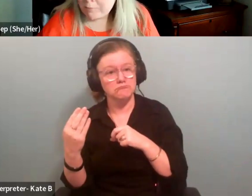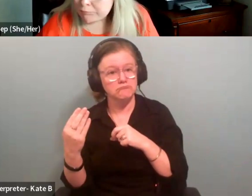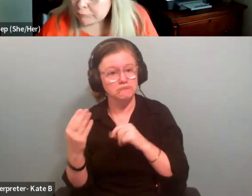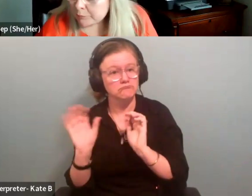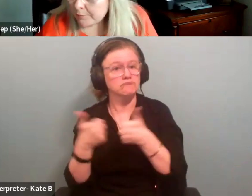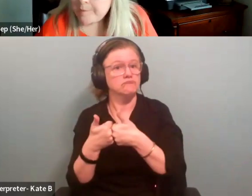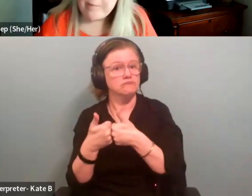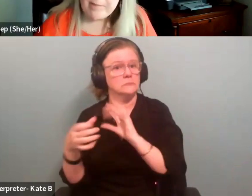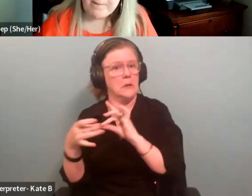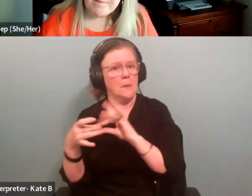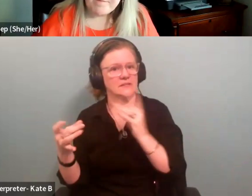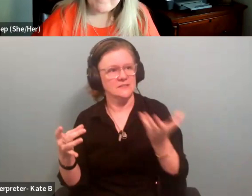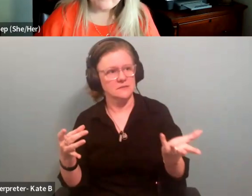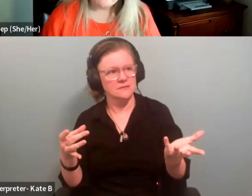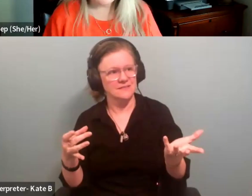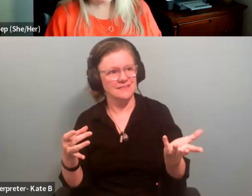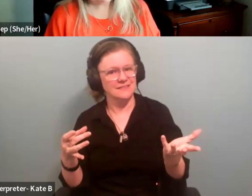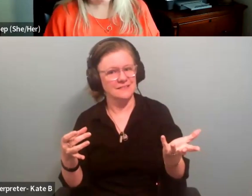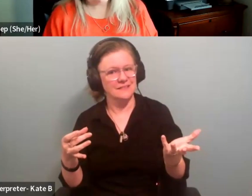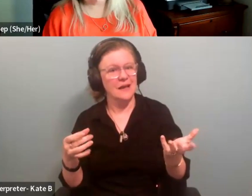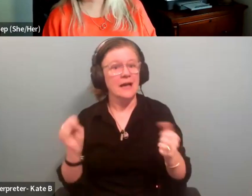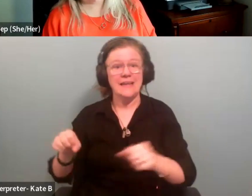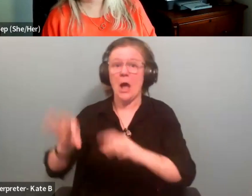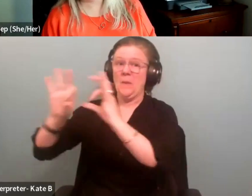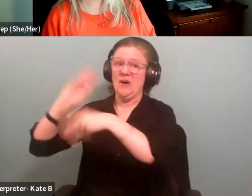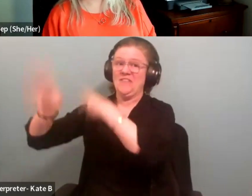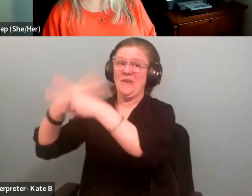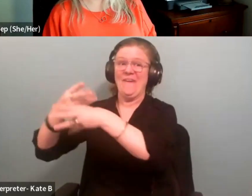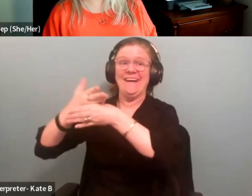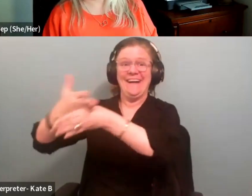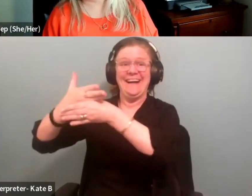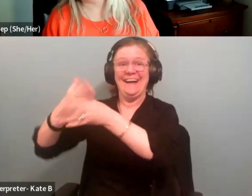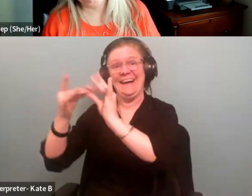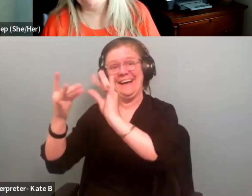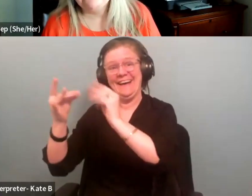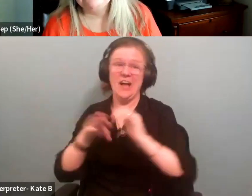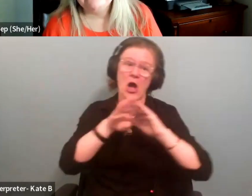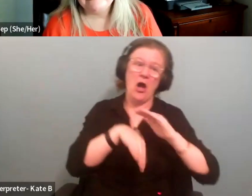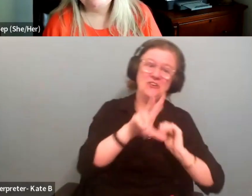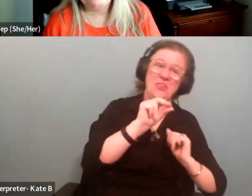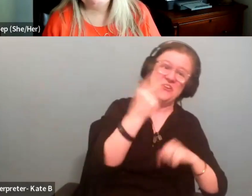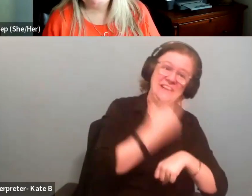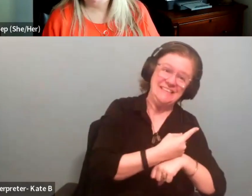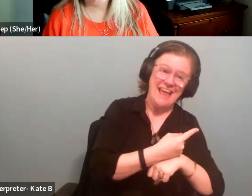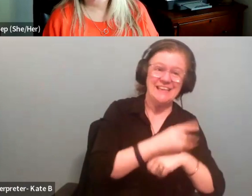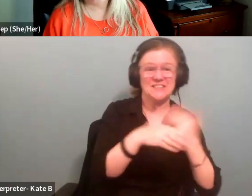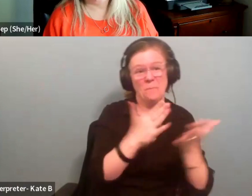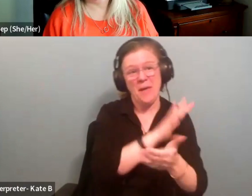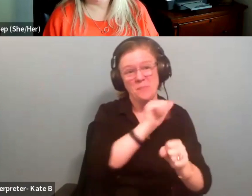around just like, you know, there's the ideal that you share it around, kind of within the first 30 days, all the paperwork is done in the meeting happens,